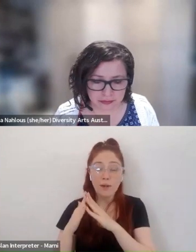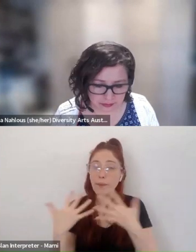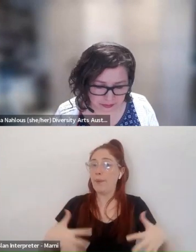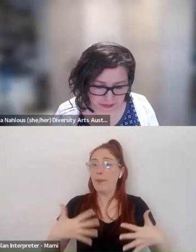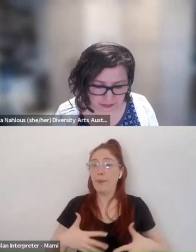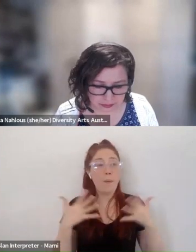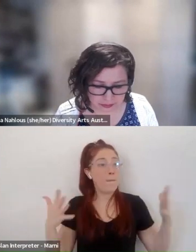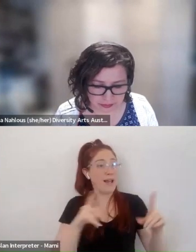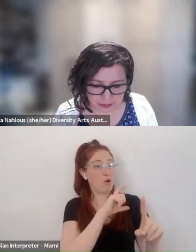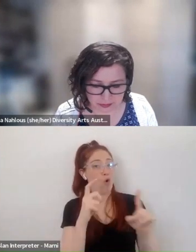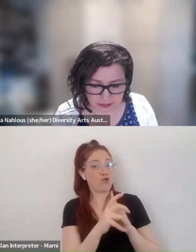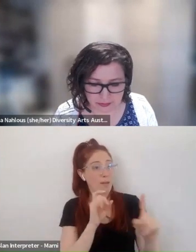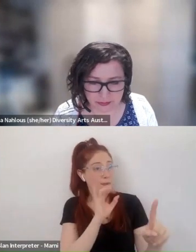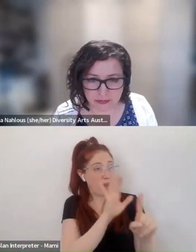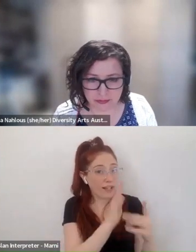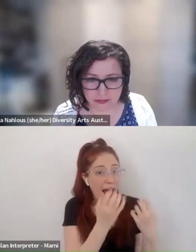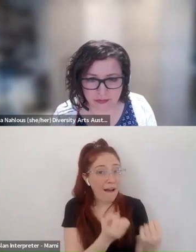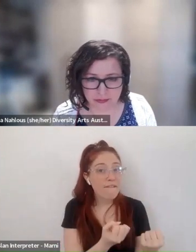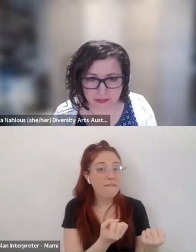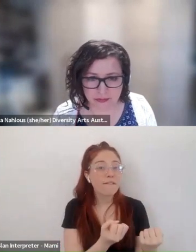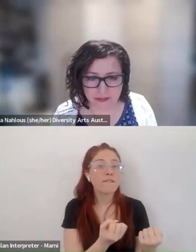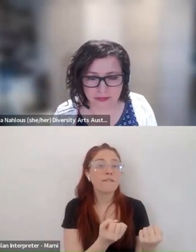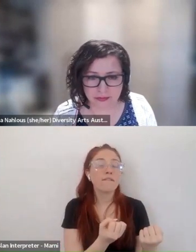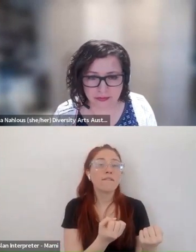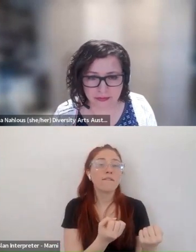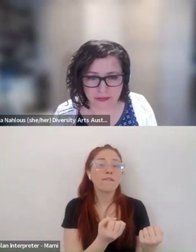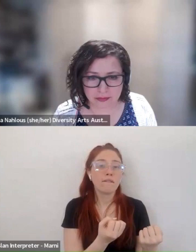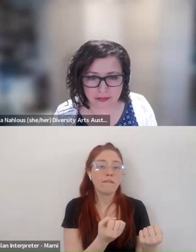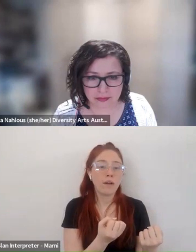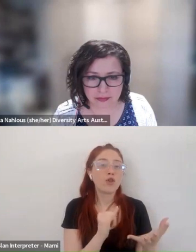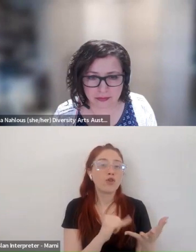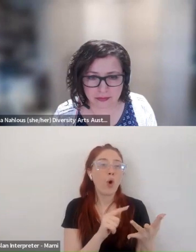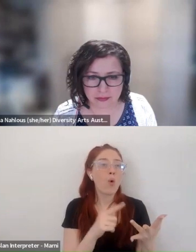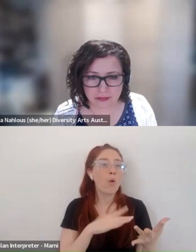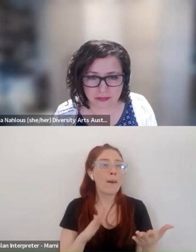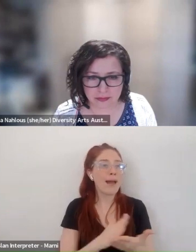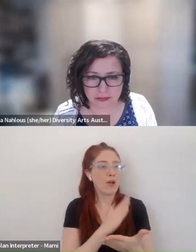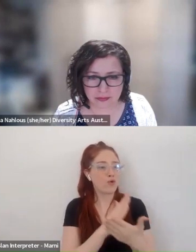And there is so there's something about the Yeah, it's